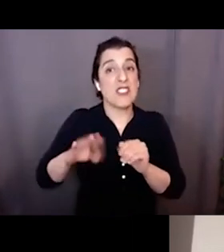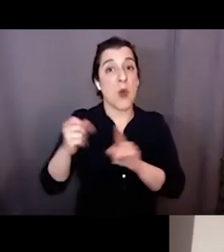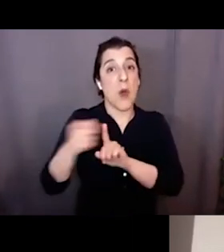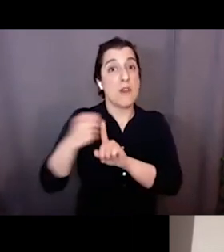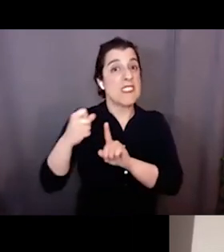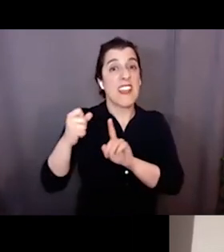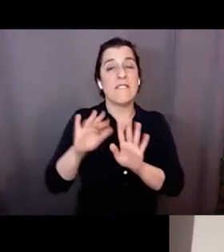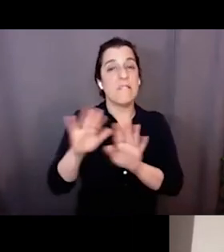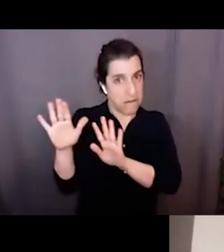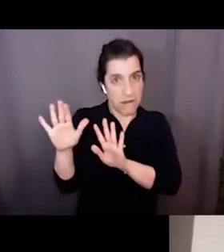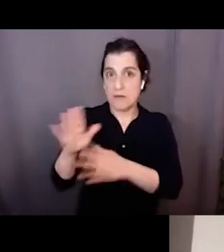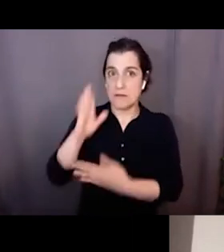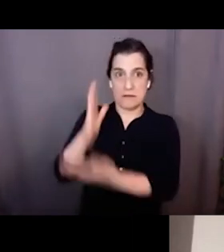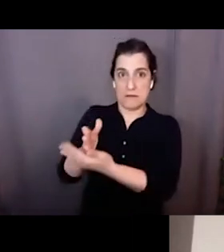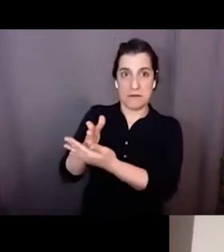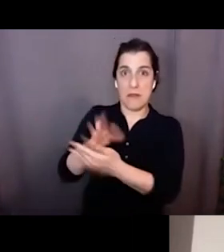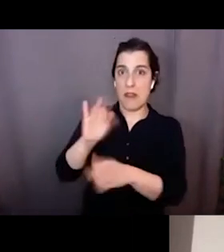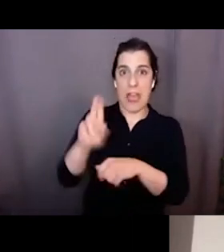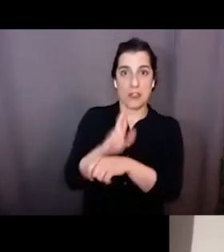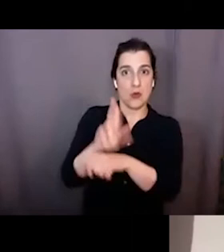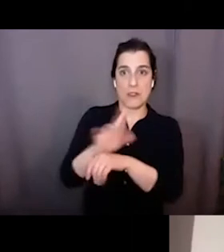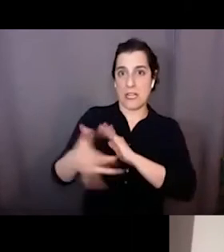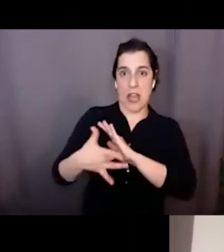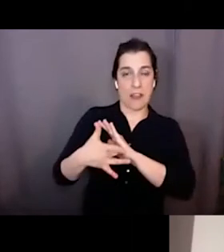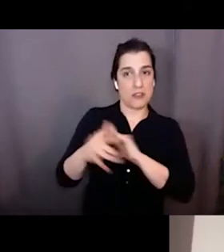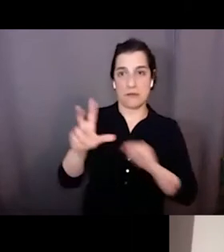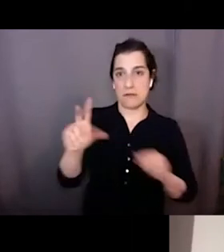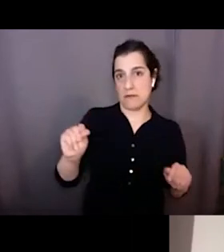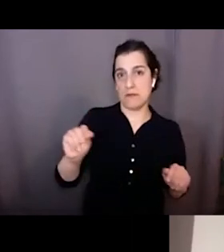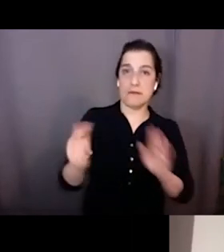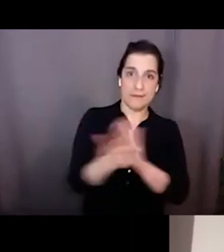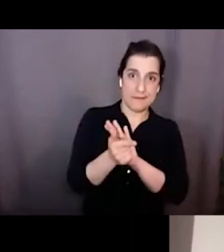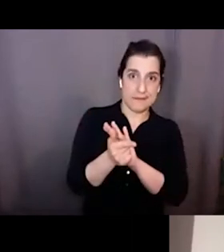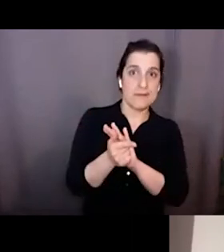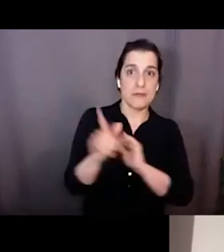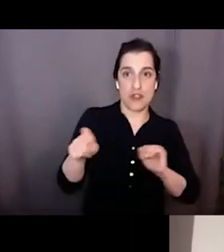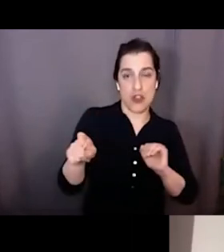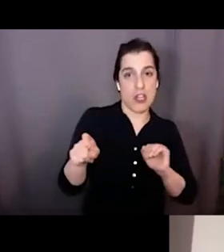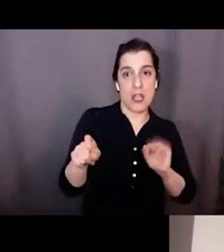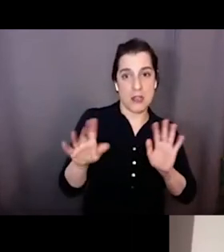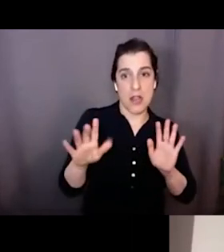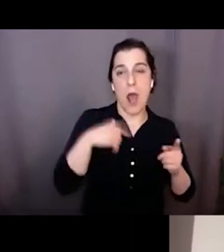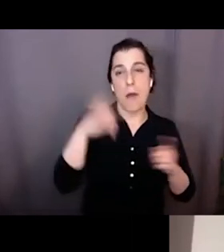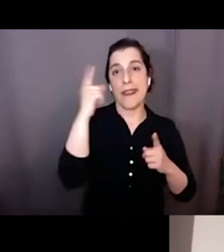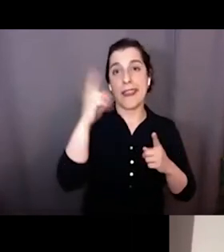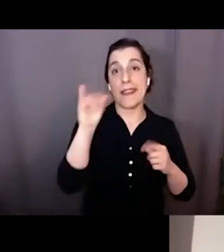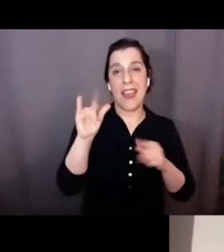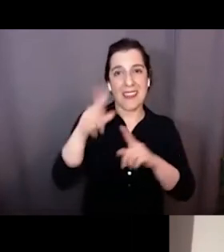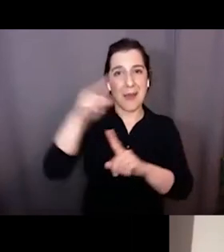We should ban it. Um, I'm thinking about the particular case of the, um, the underground cartel trading, um, you know,